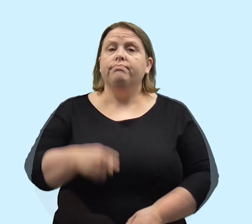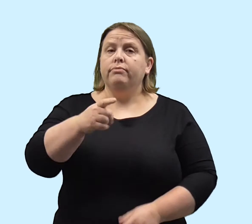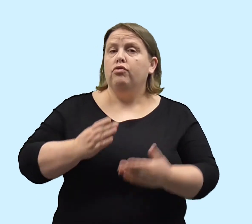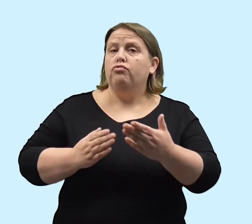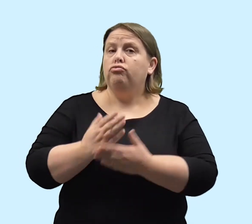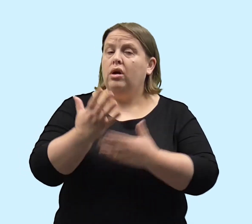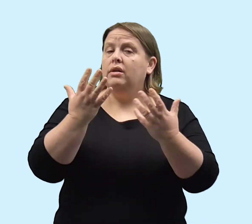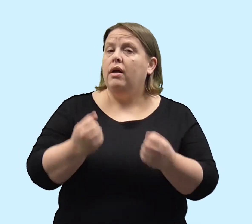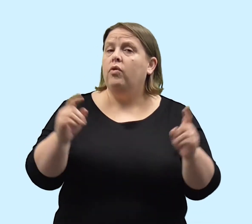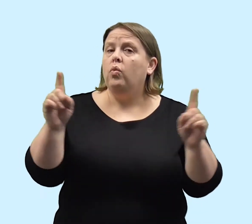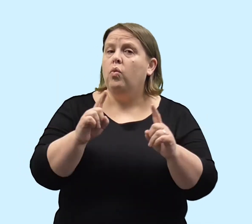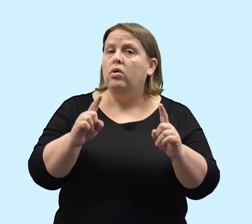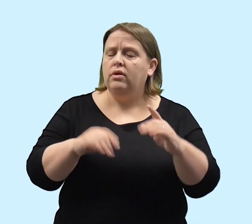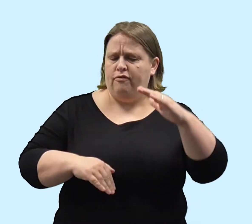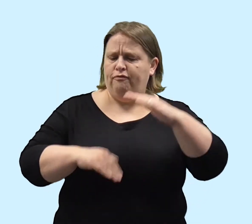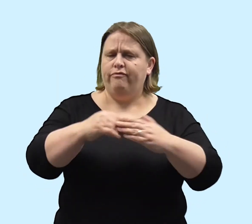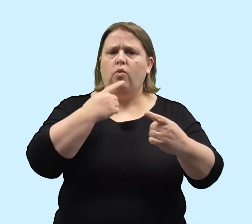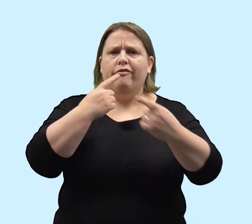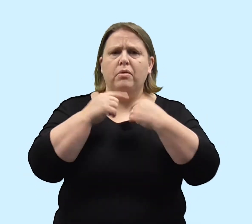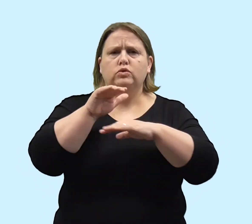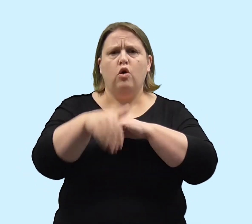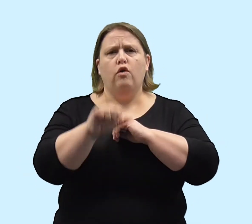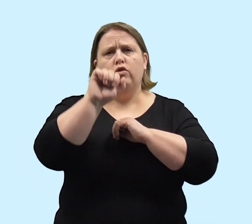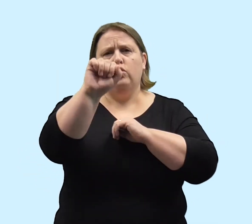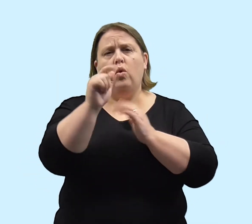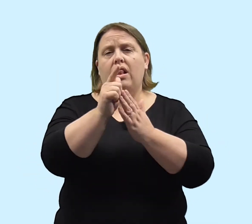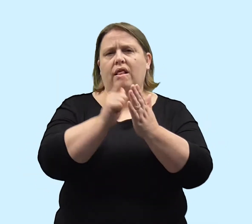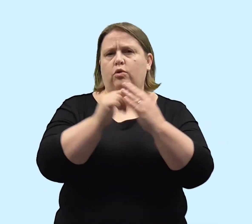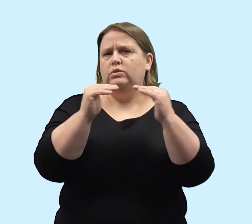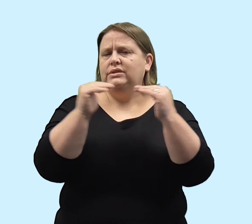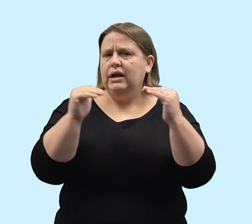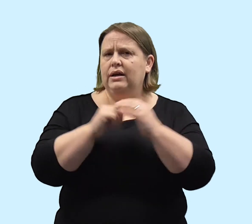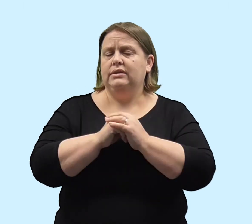You have the right to be fully informed about your legal status